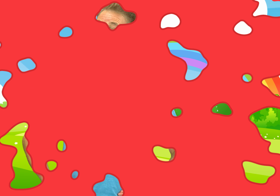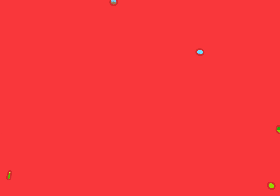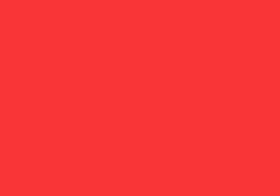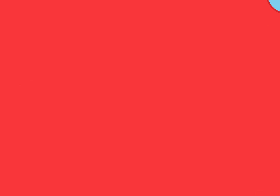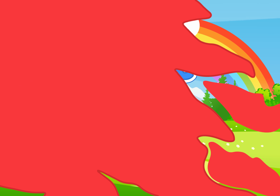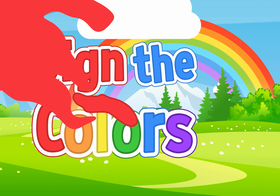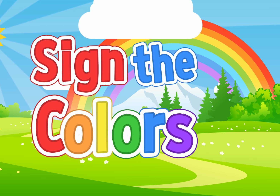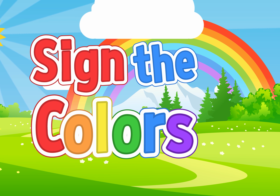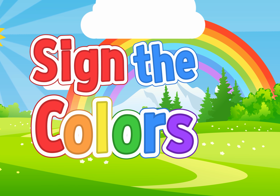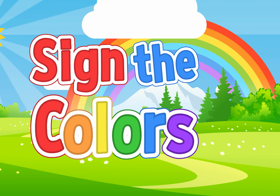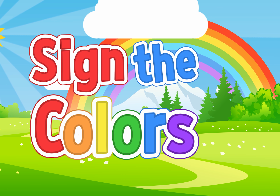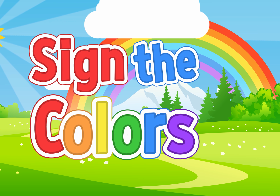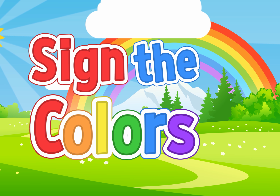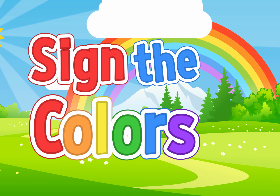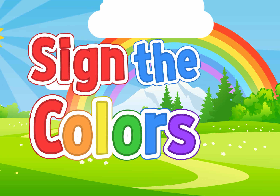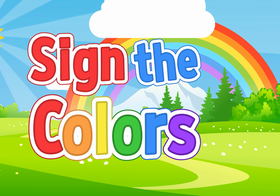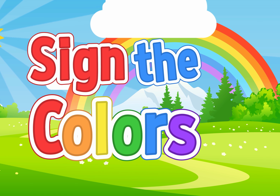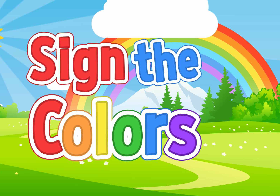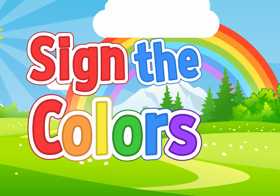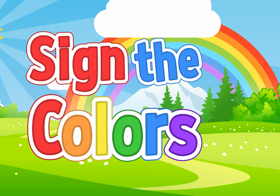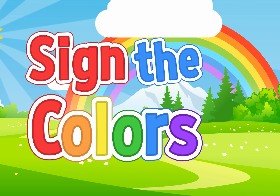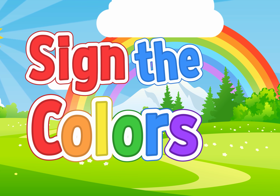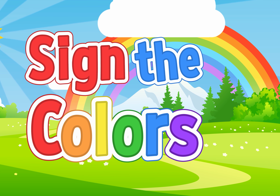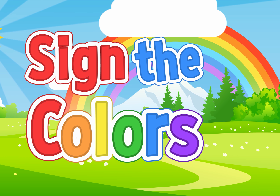Sign the colors with me